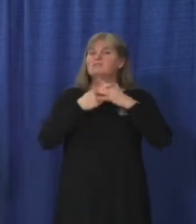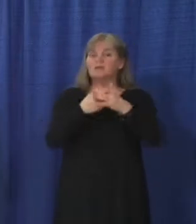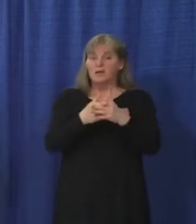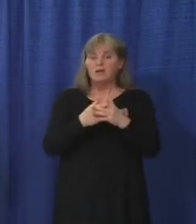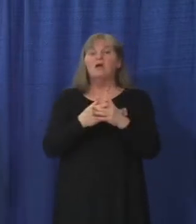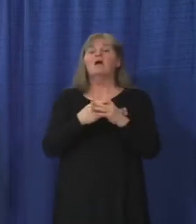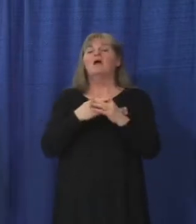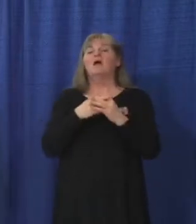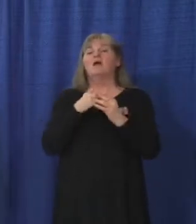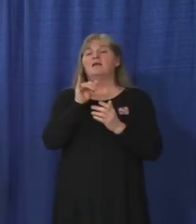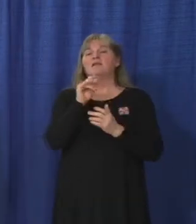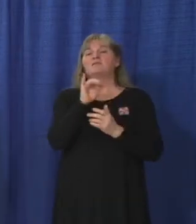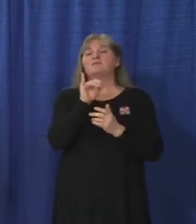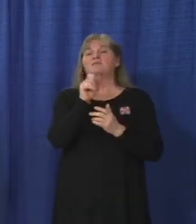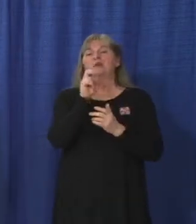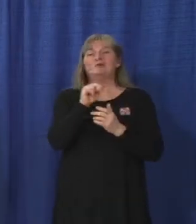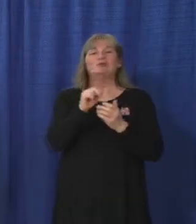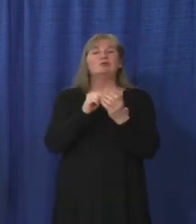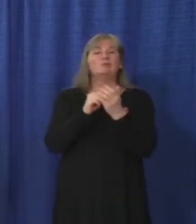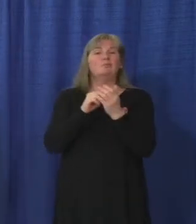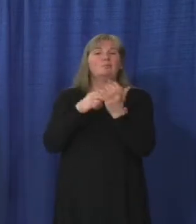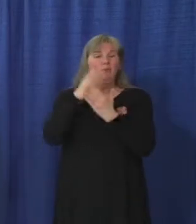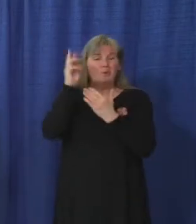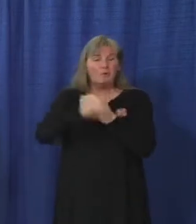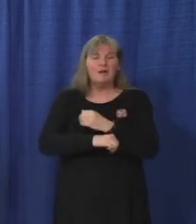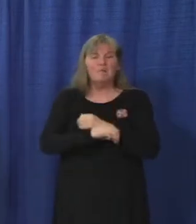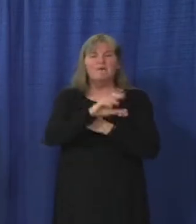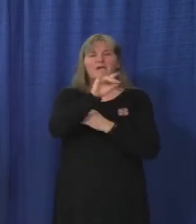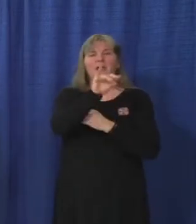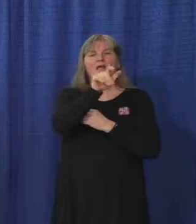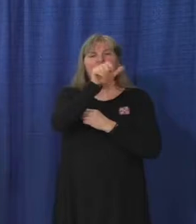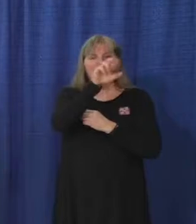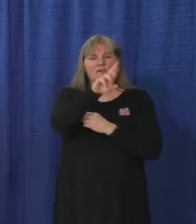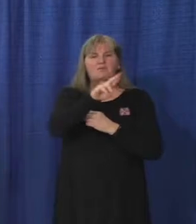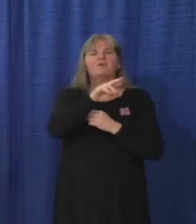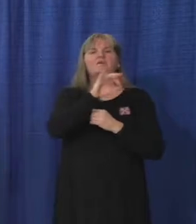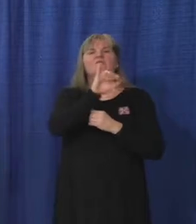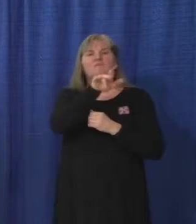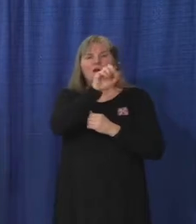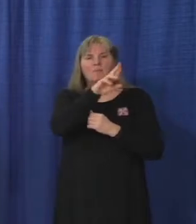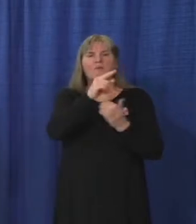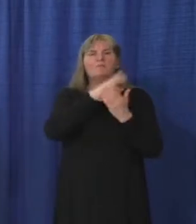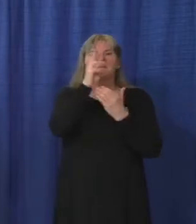dumpster fire project, and the Yukon Gateway program which is underway in many sections of